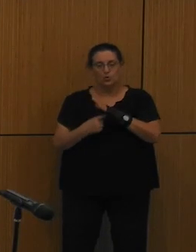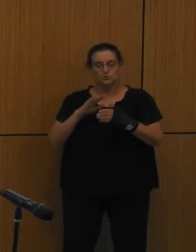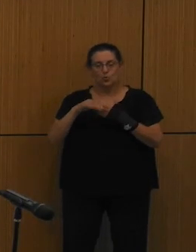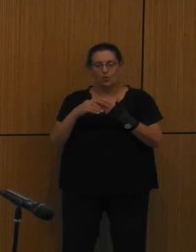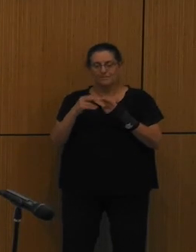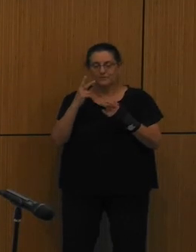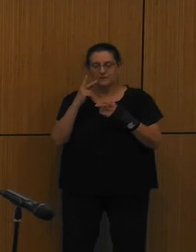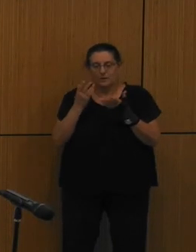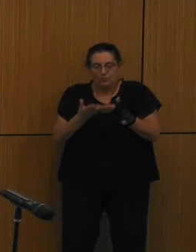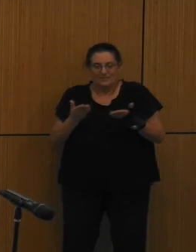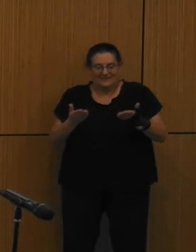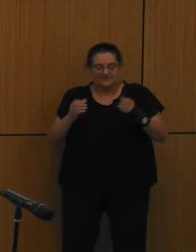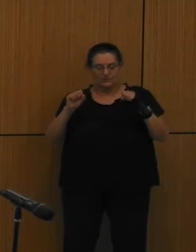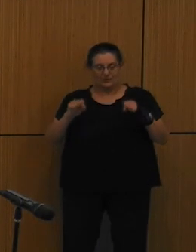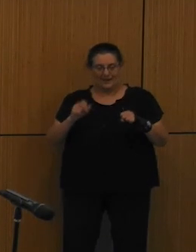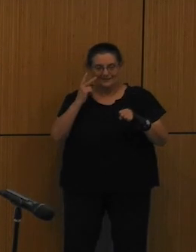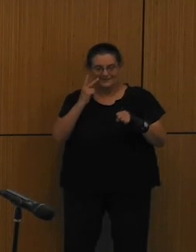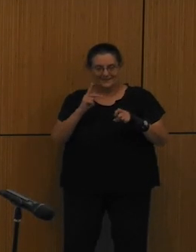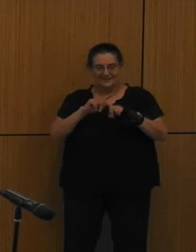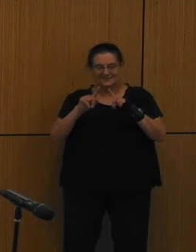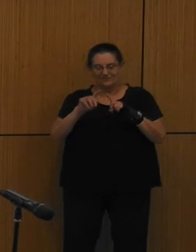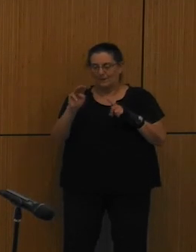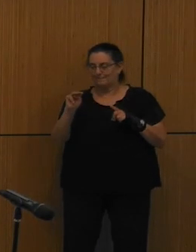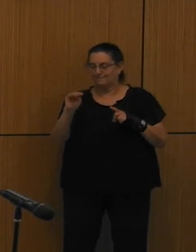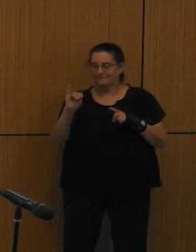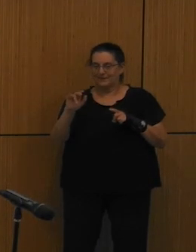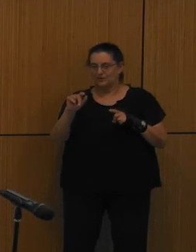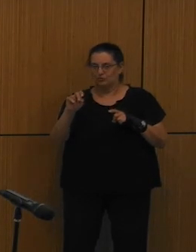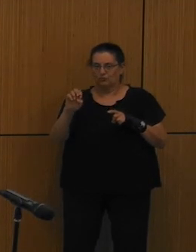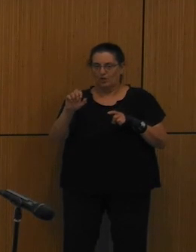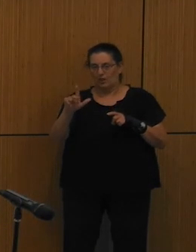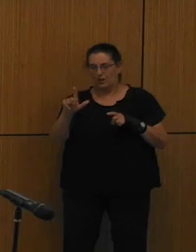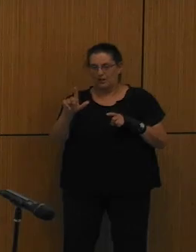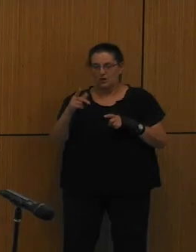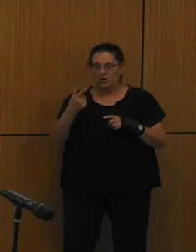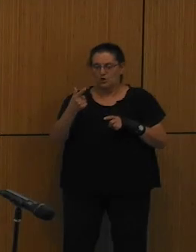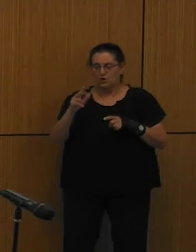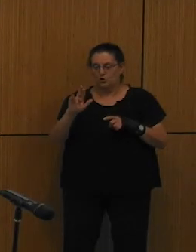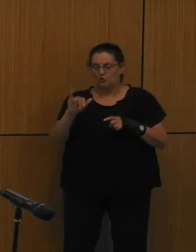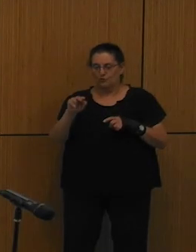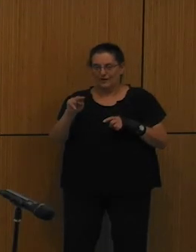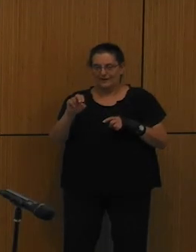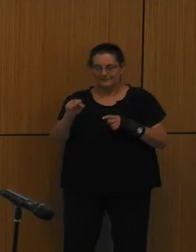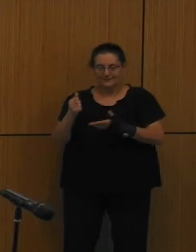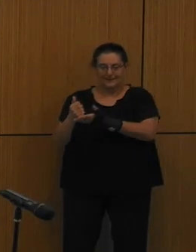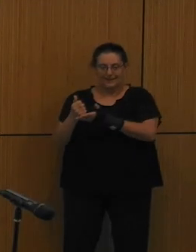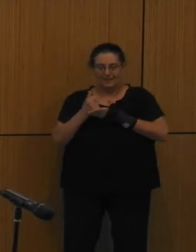that different mineral grains on the slide have. And that helps us identify, what those minerals are.